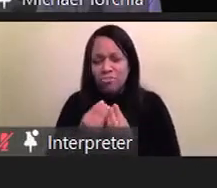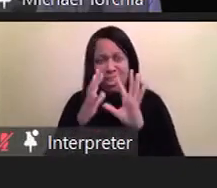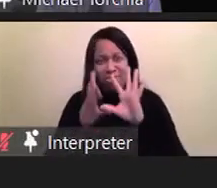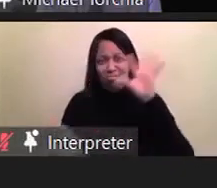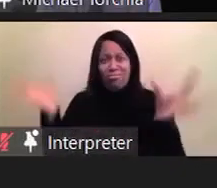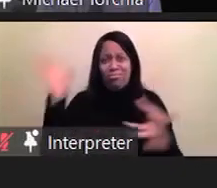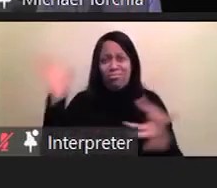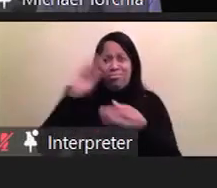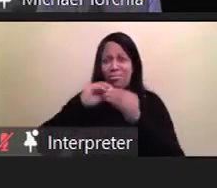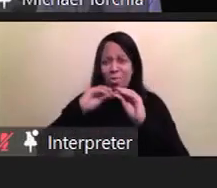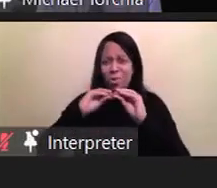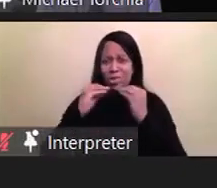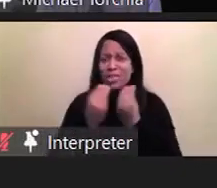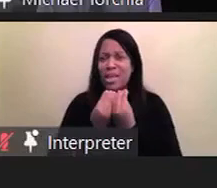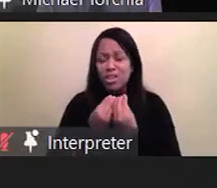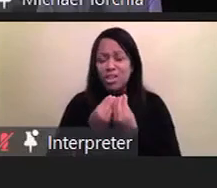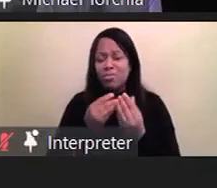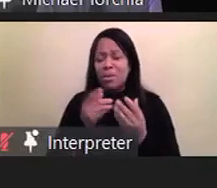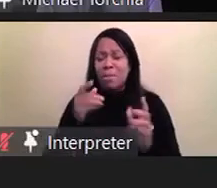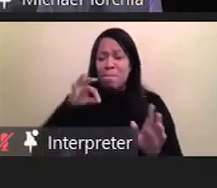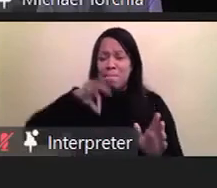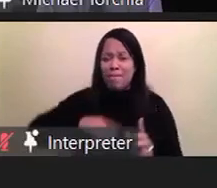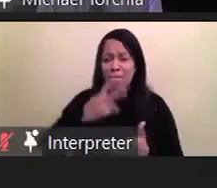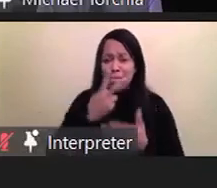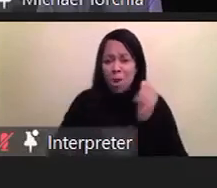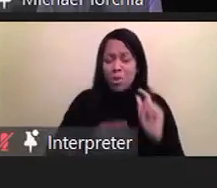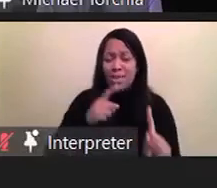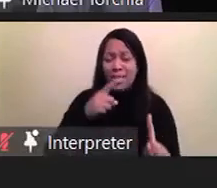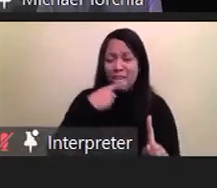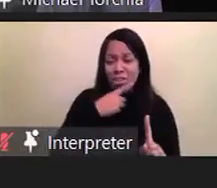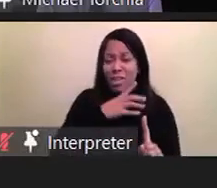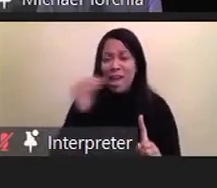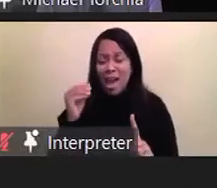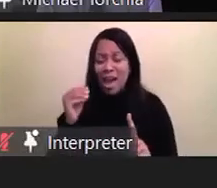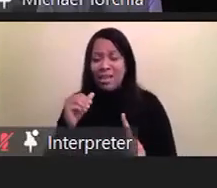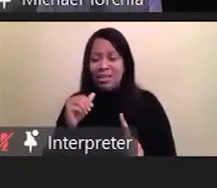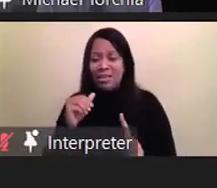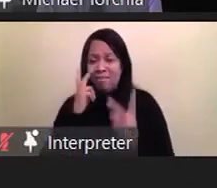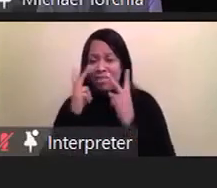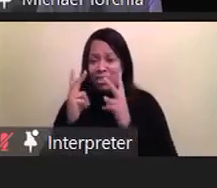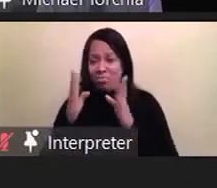who are hearing and not visually impaired as well.